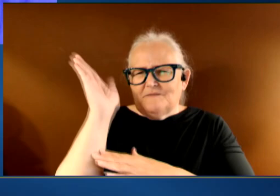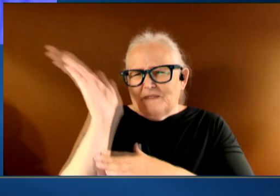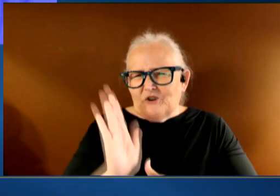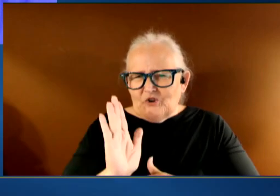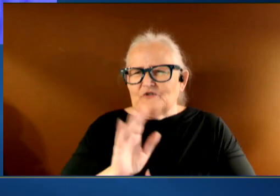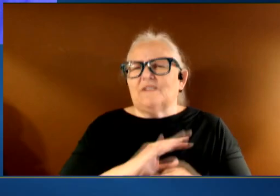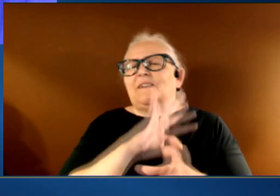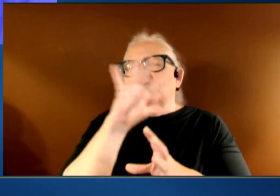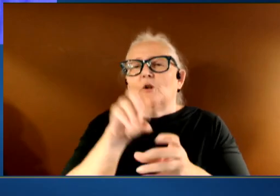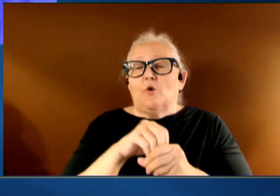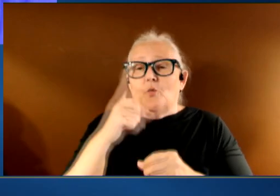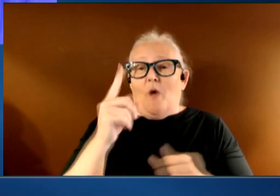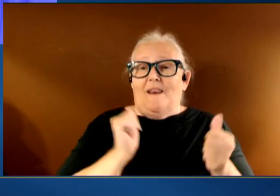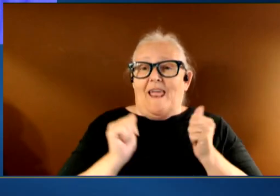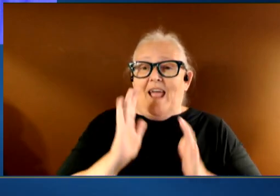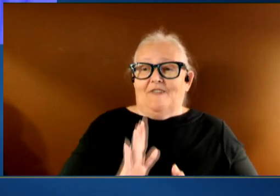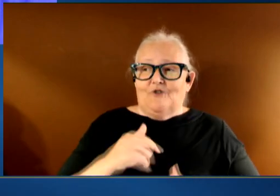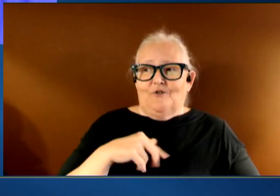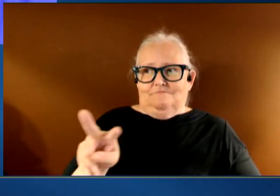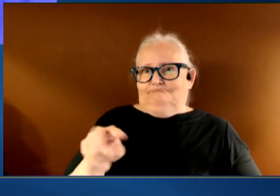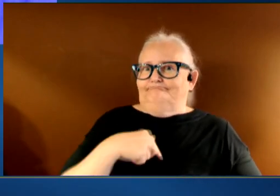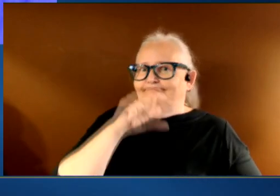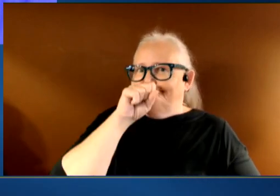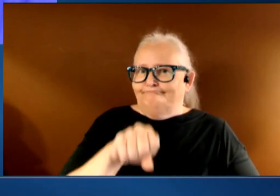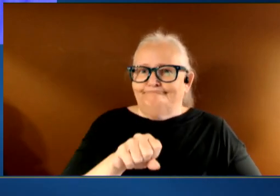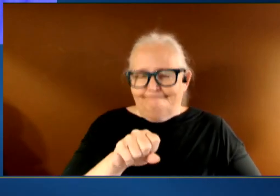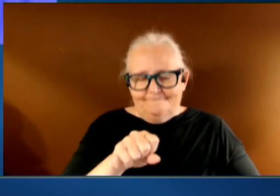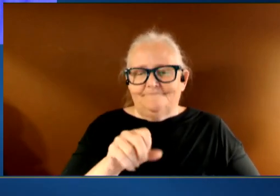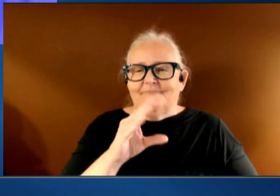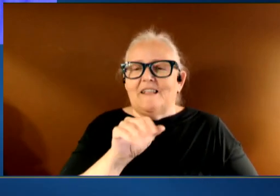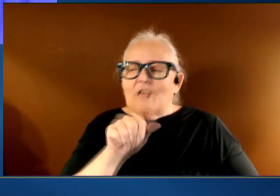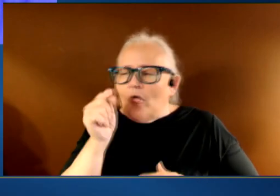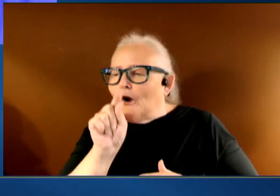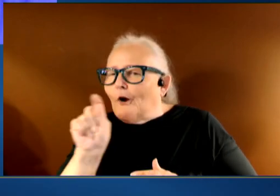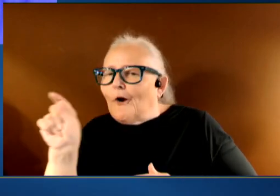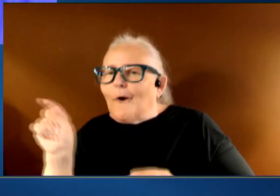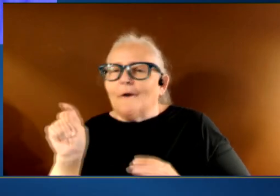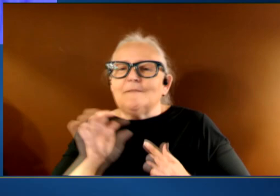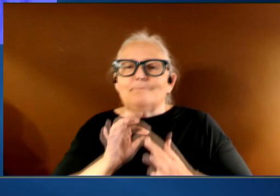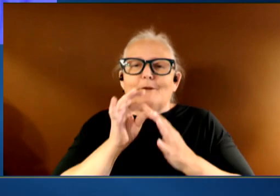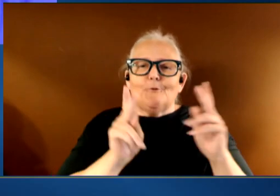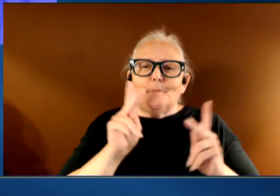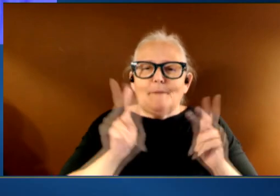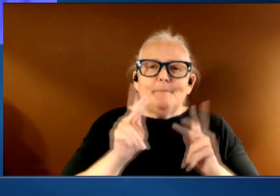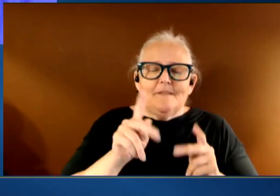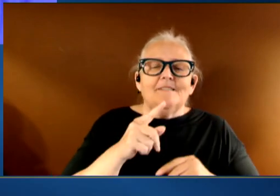that I'm personally a fan of and other special guests. And so, you'll hear from them as well,